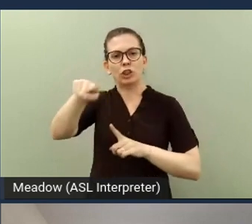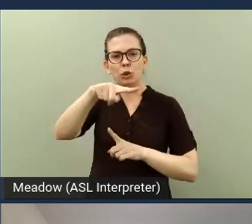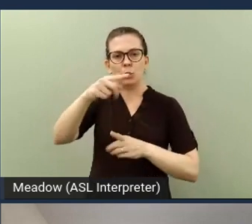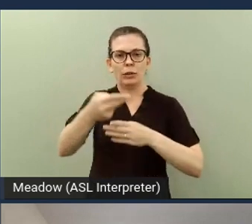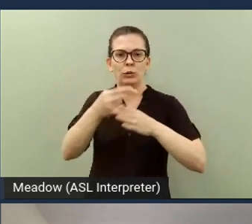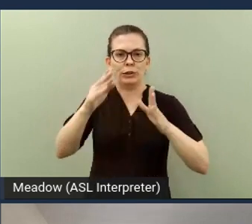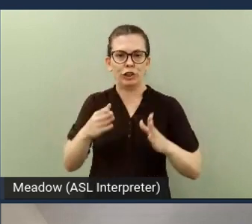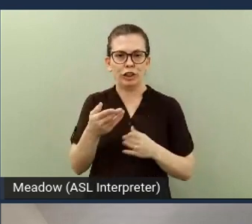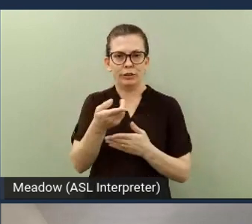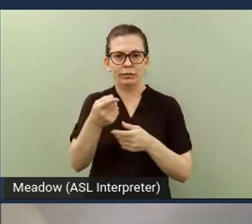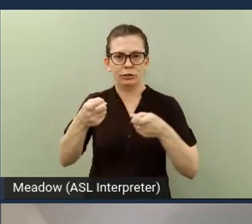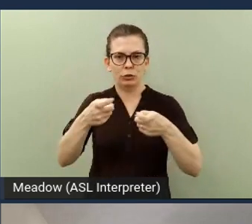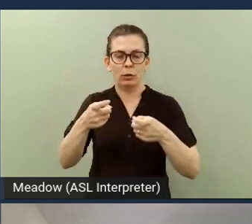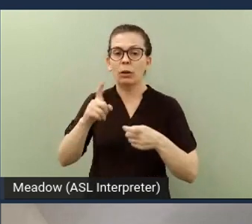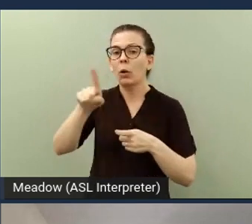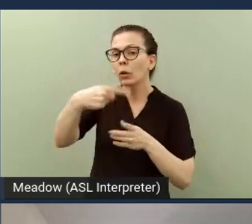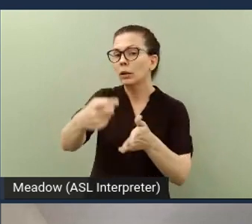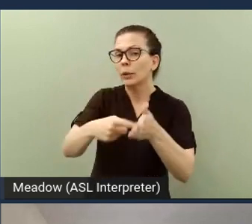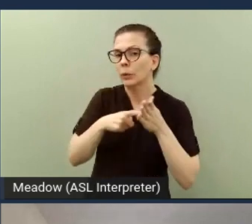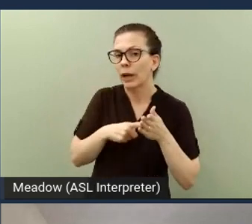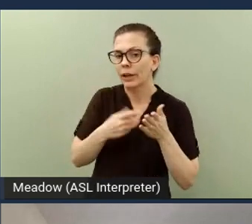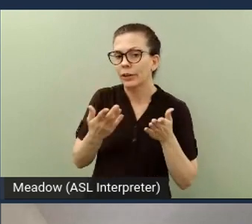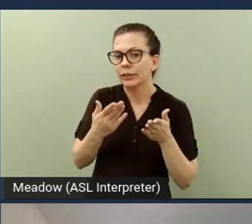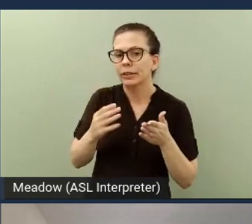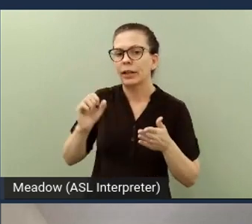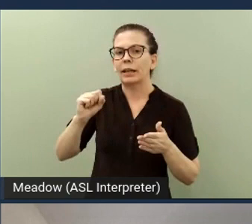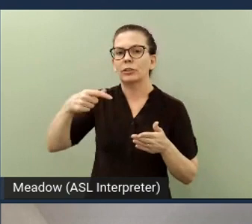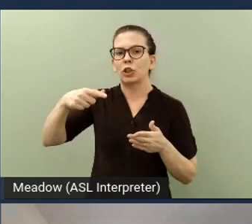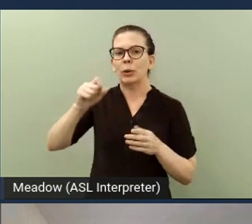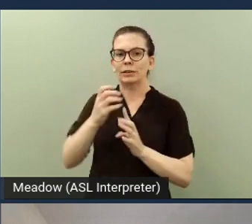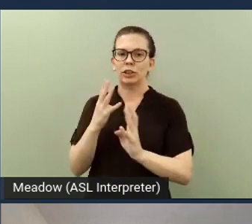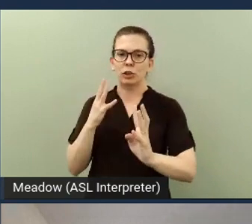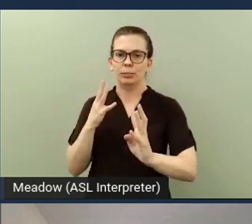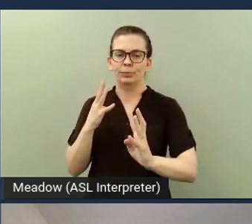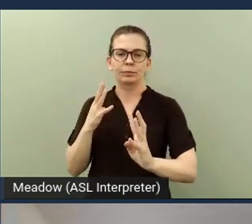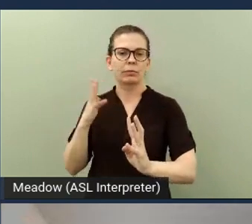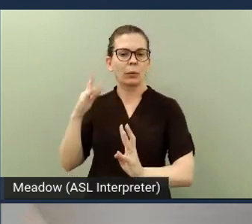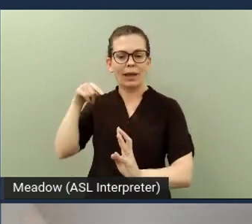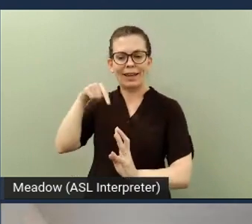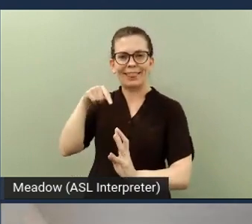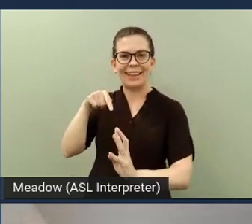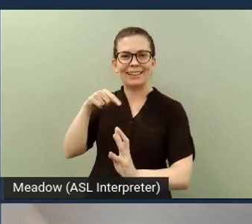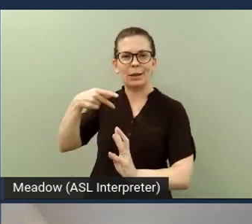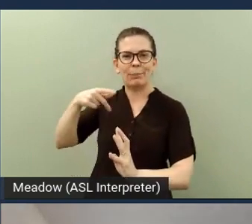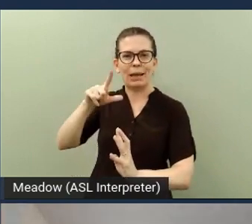The only thing that's required is this SQS queue, because that's what the pipeline will talk to